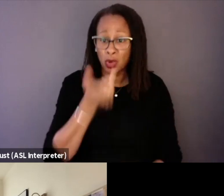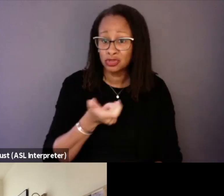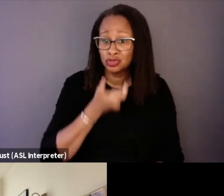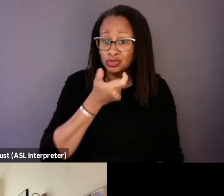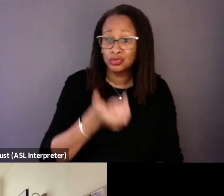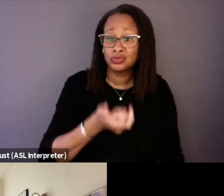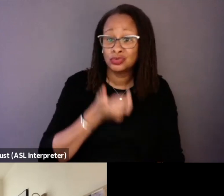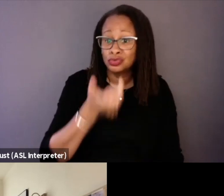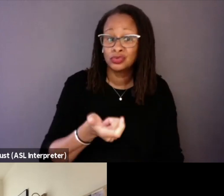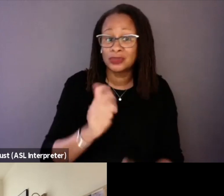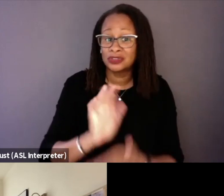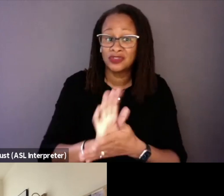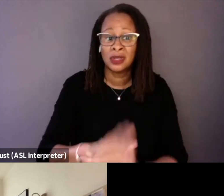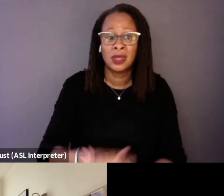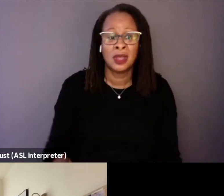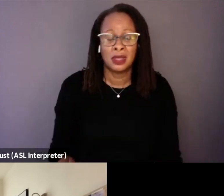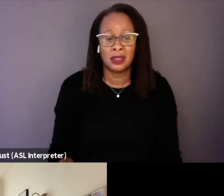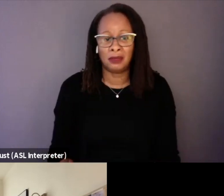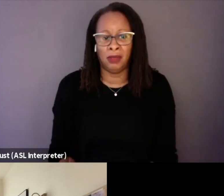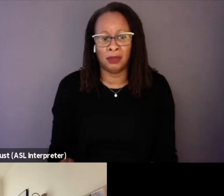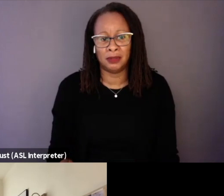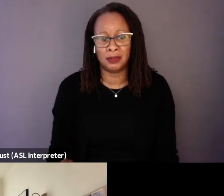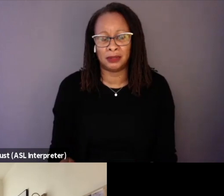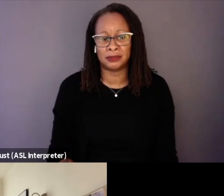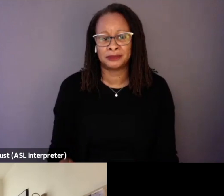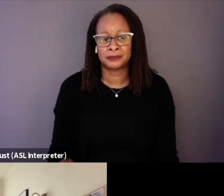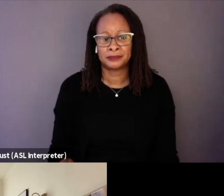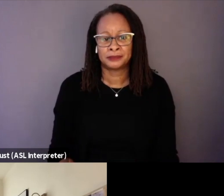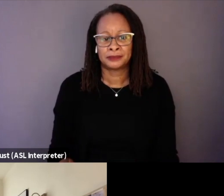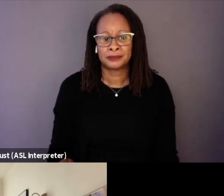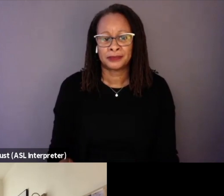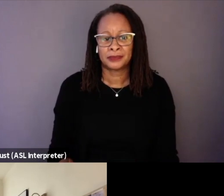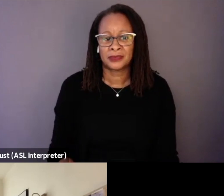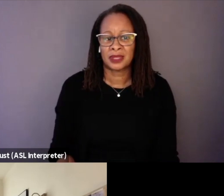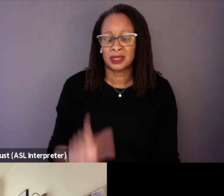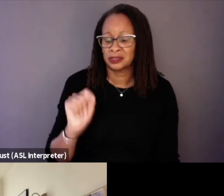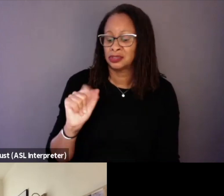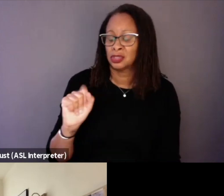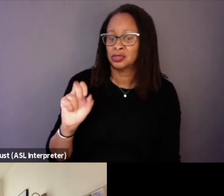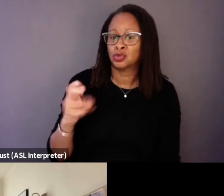Just watch films. Tushoma Gabriel is his name. I'll never forget him.